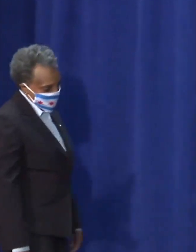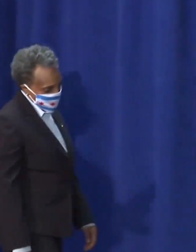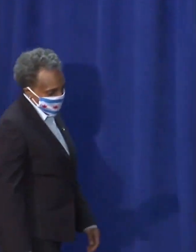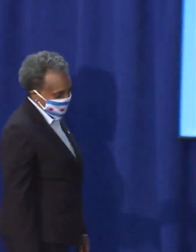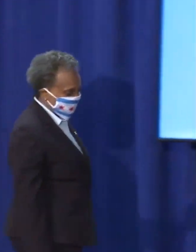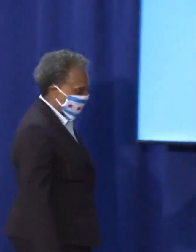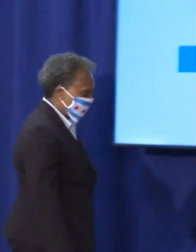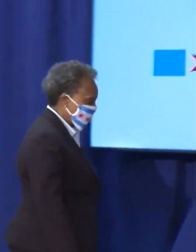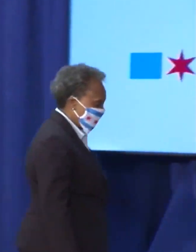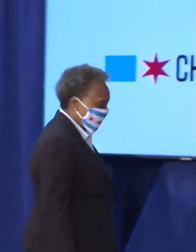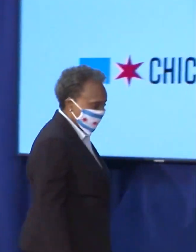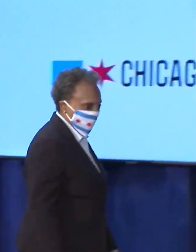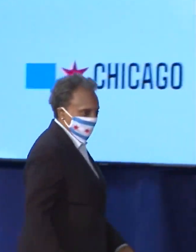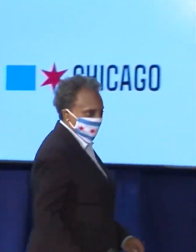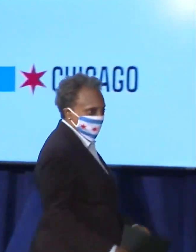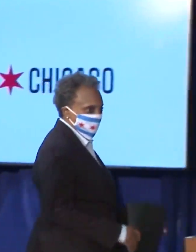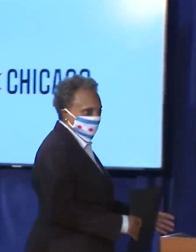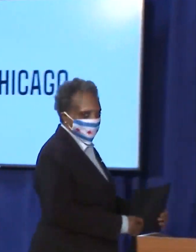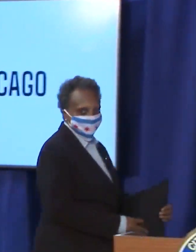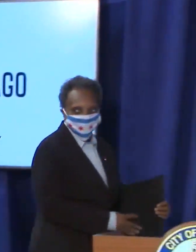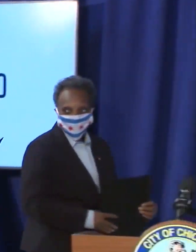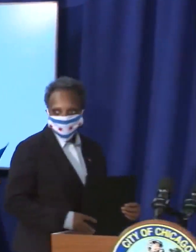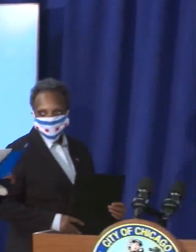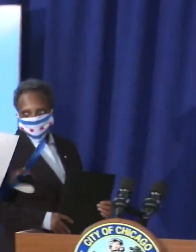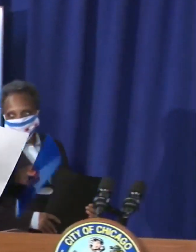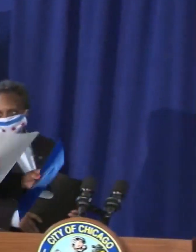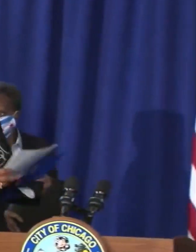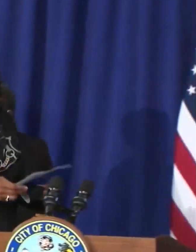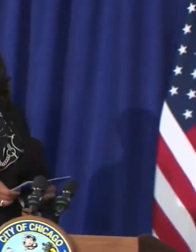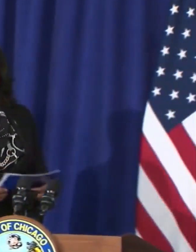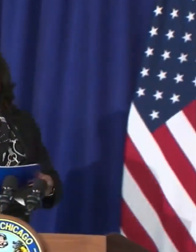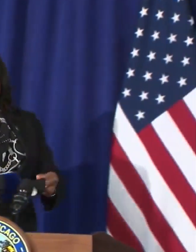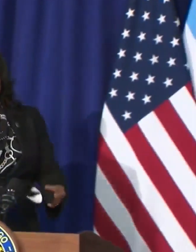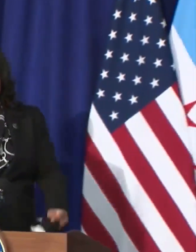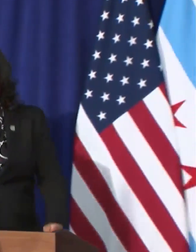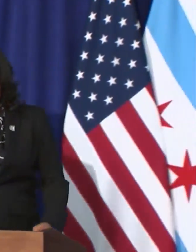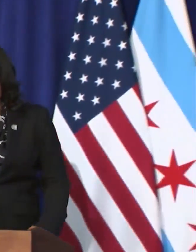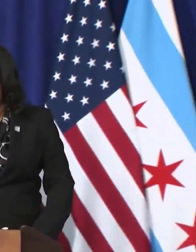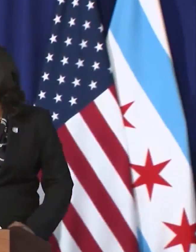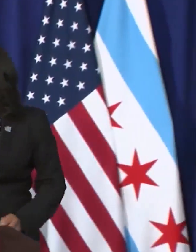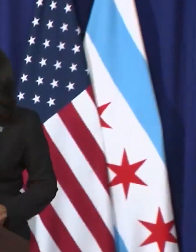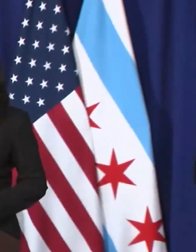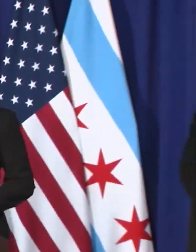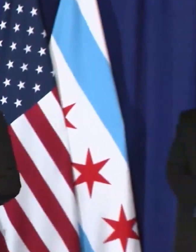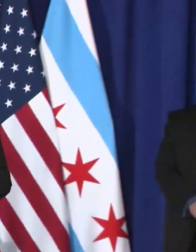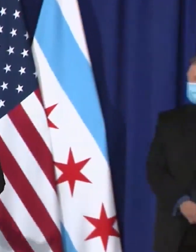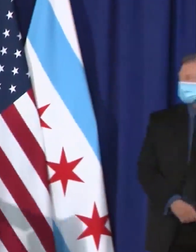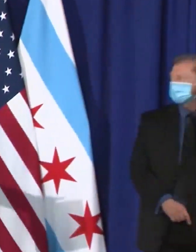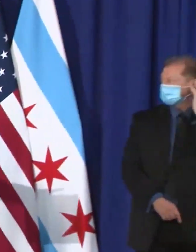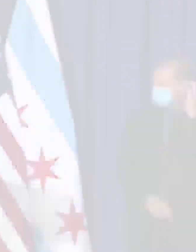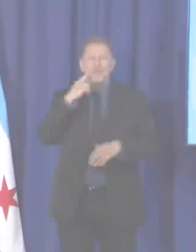WHOSE JOURNEY BEGAN 40 YEARS AGO AS A HEAD START STUDENT TODAY. DOCTOR JANICE JACKSON, A FORMER SOCIAL STUDIES